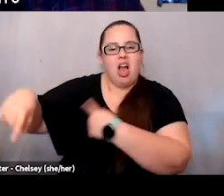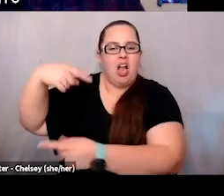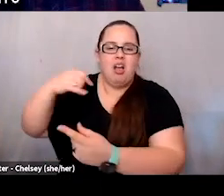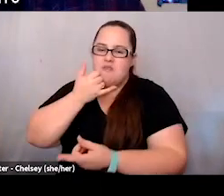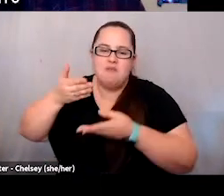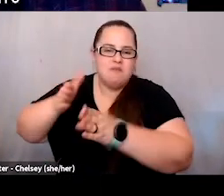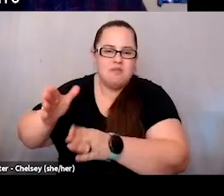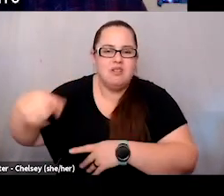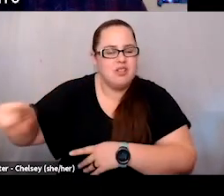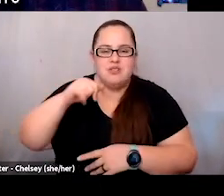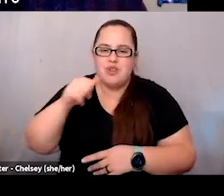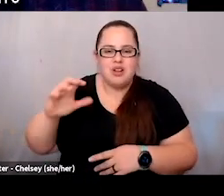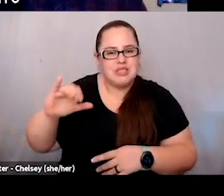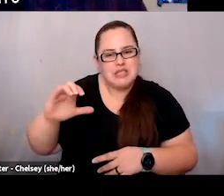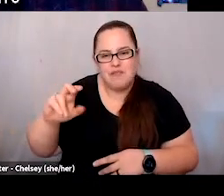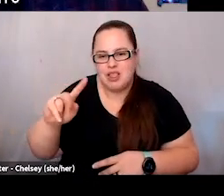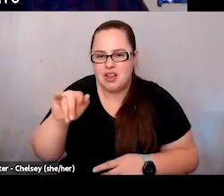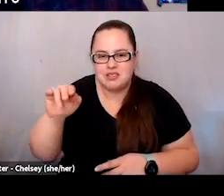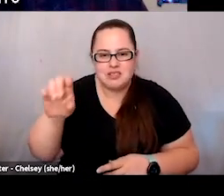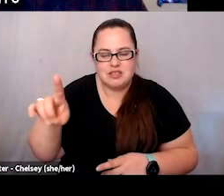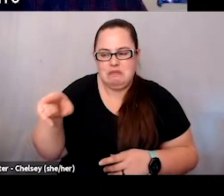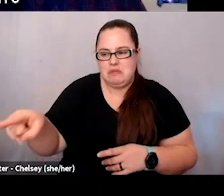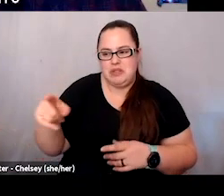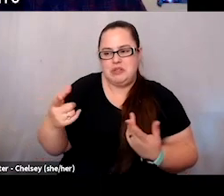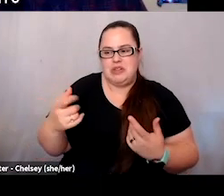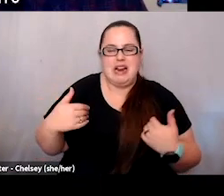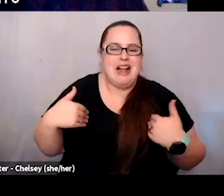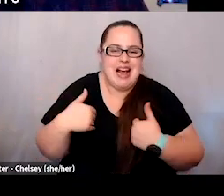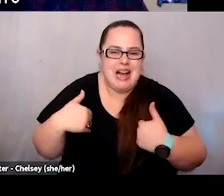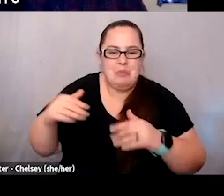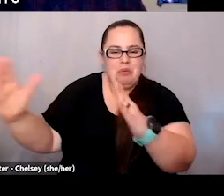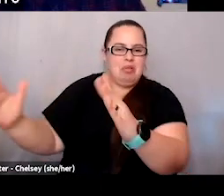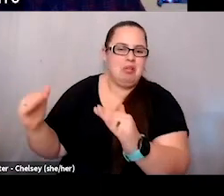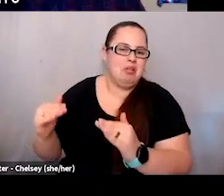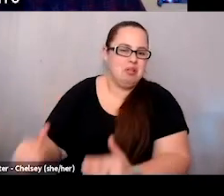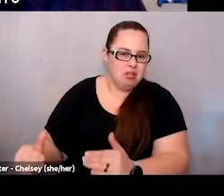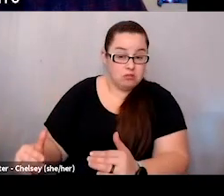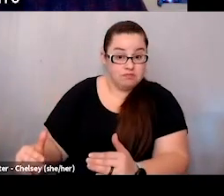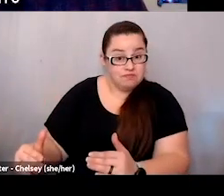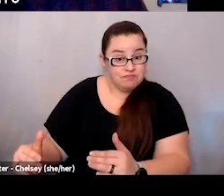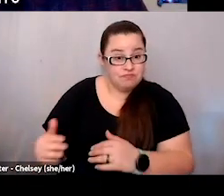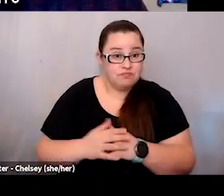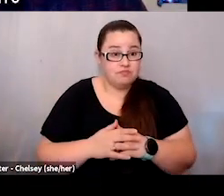idea that our culture was backwards, uncivilized. And we were savage like